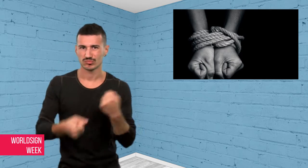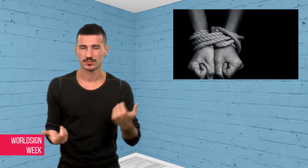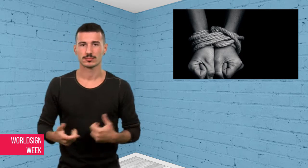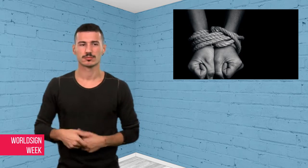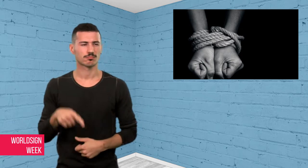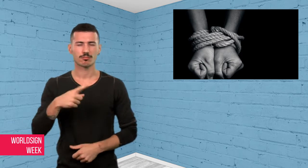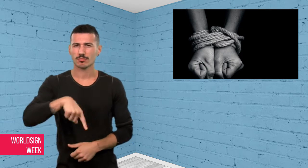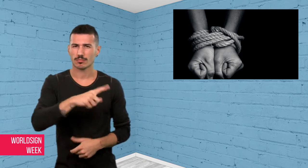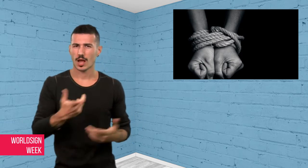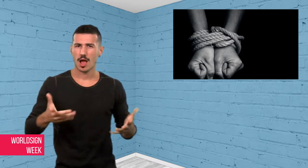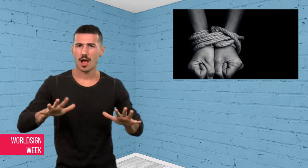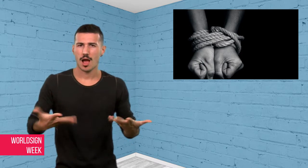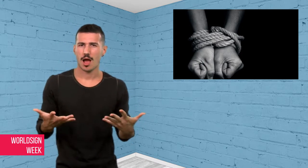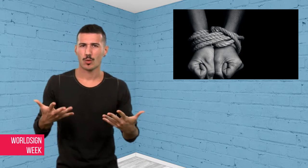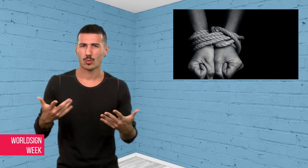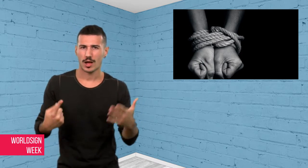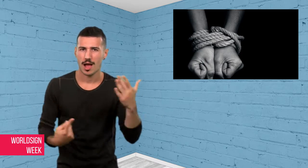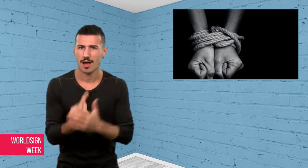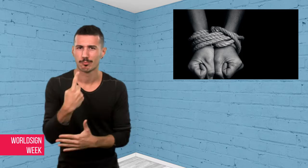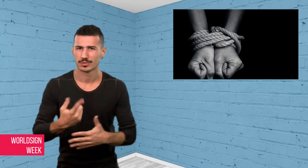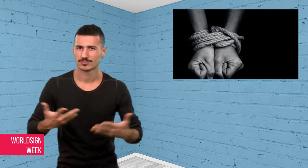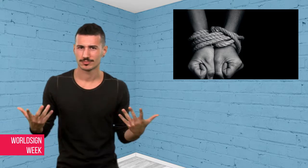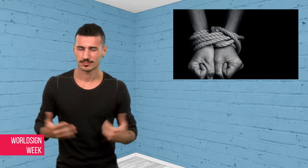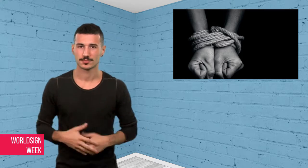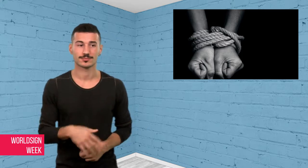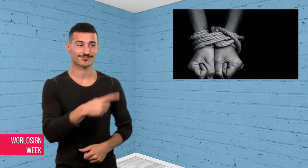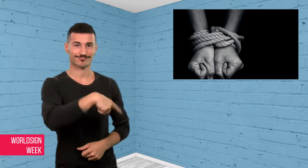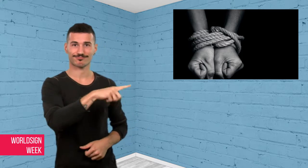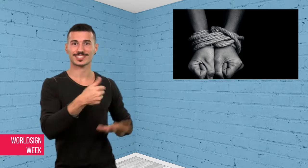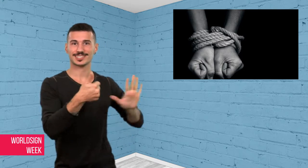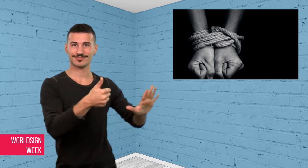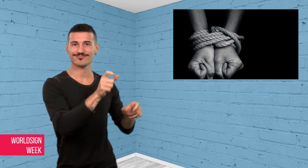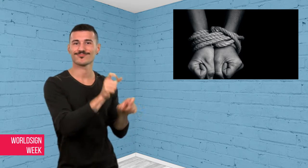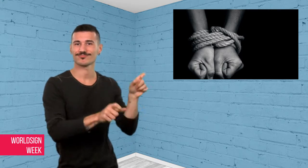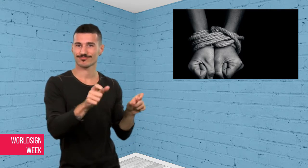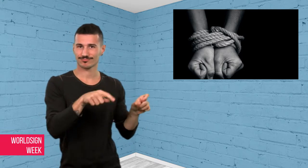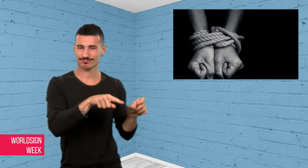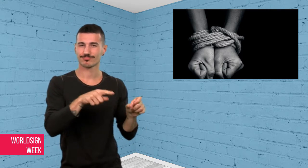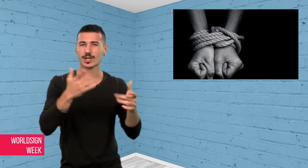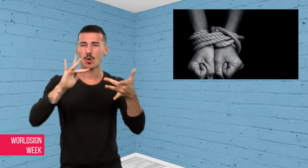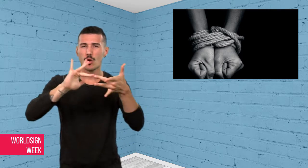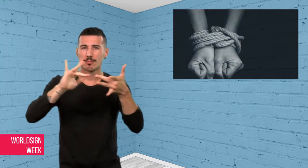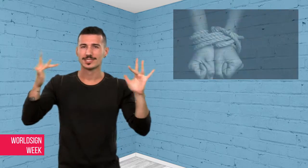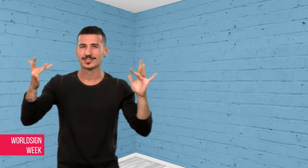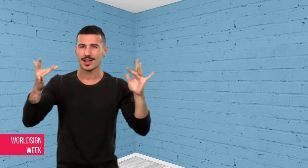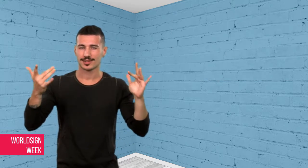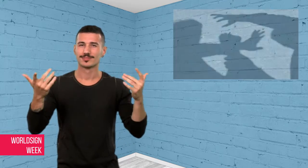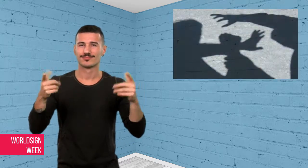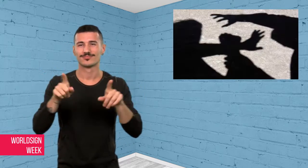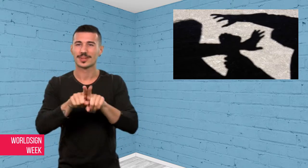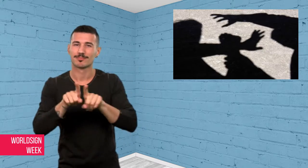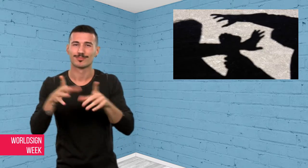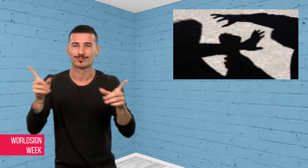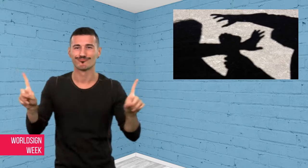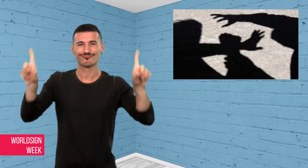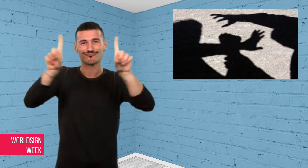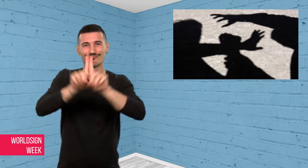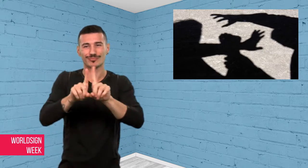Smuggler lured the Deaf travelers to Israel through dating sites.